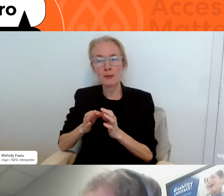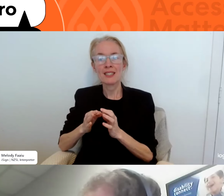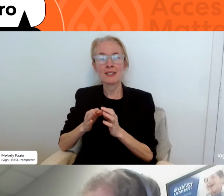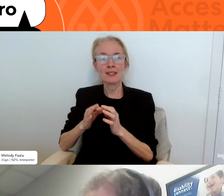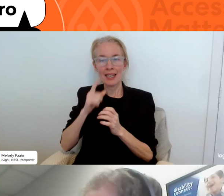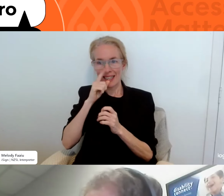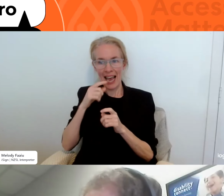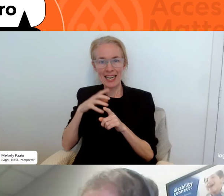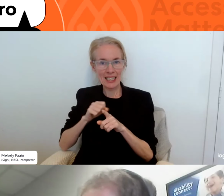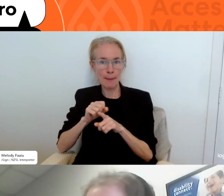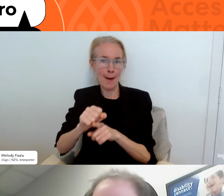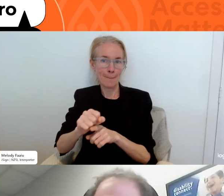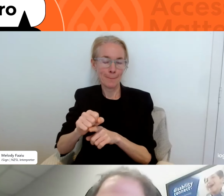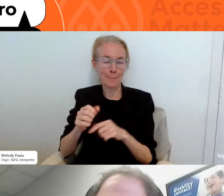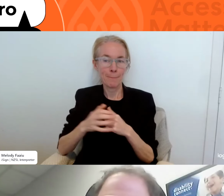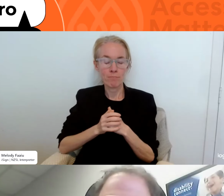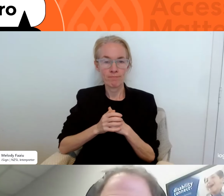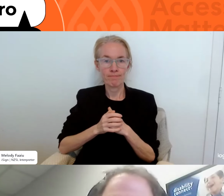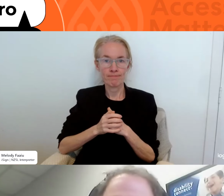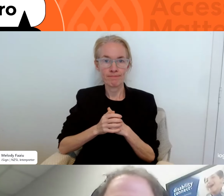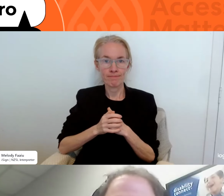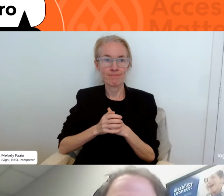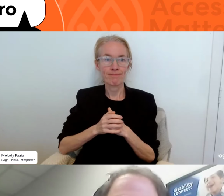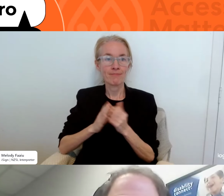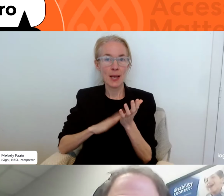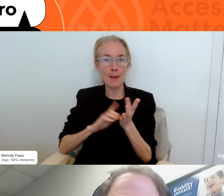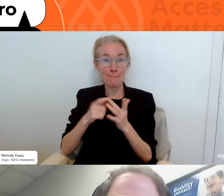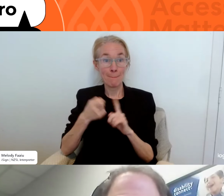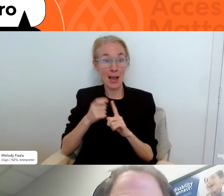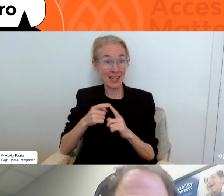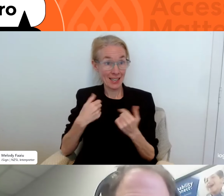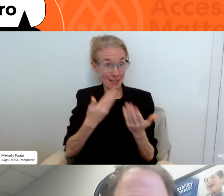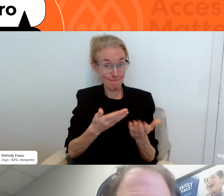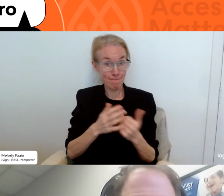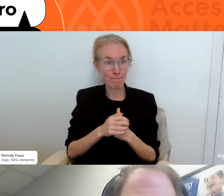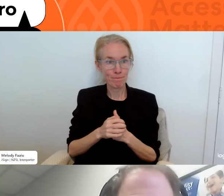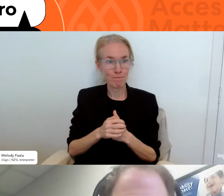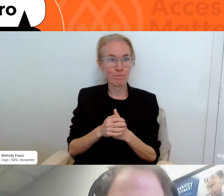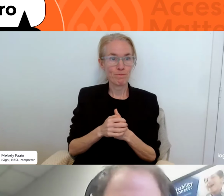have time to interpret. Mike, the word is with you. Thank you so